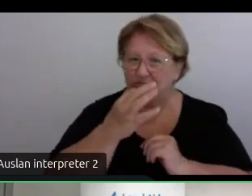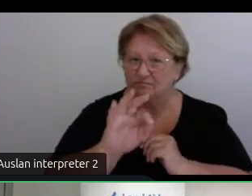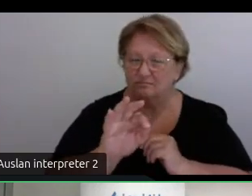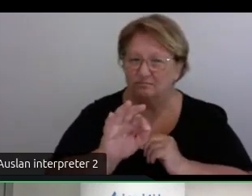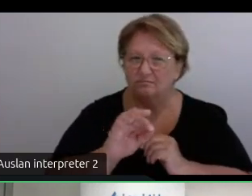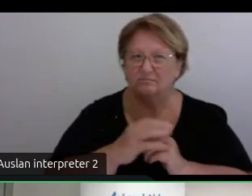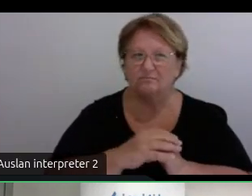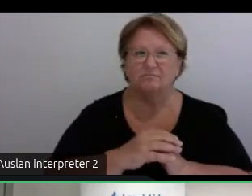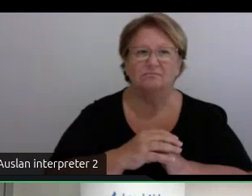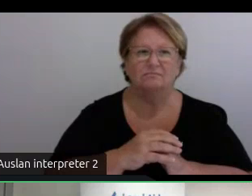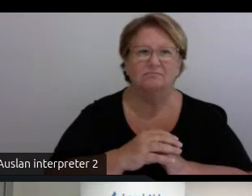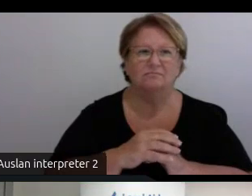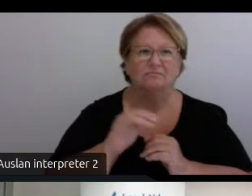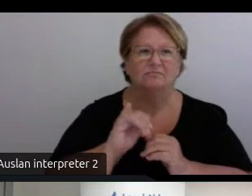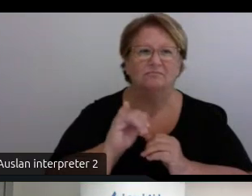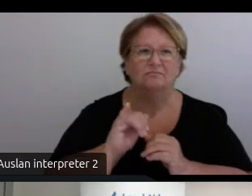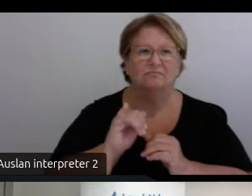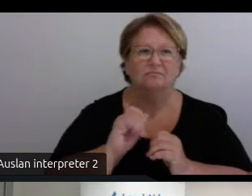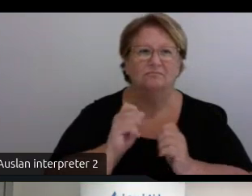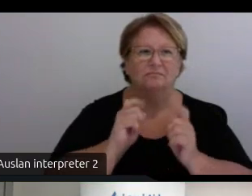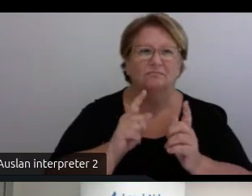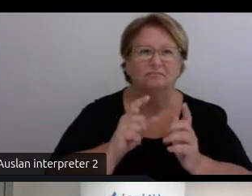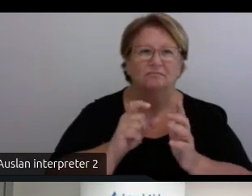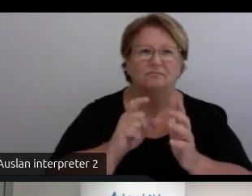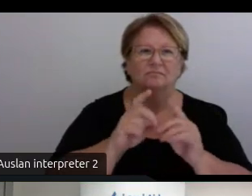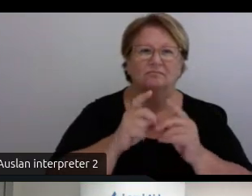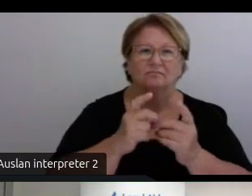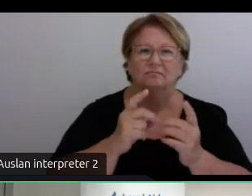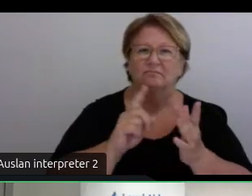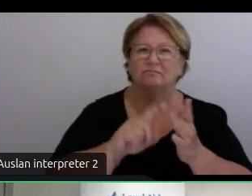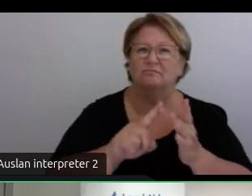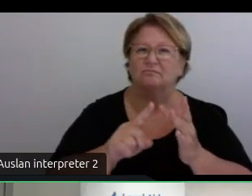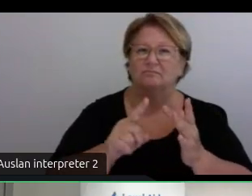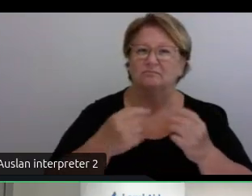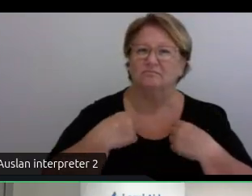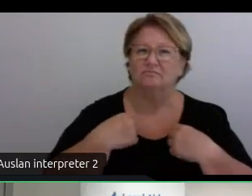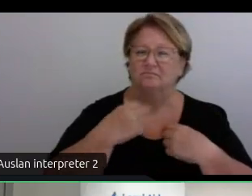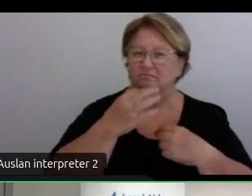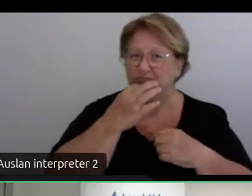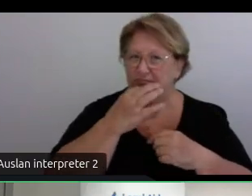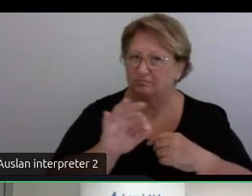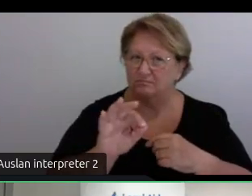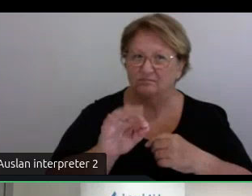getting legal advice or going to the IDR Department of Insurance. It's all free. You shouldn't have